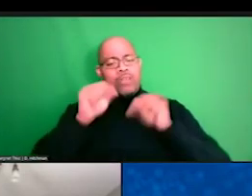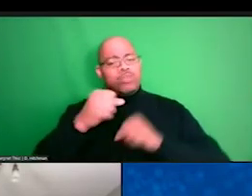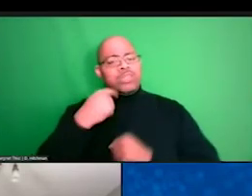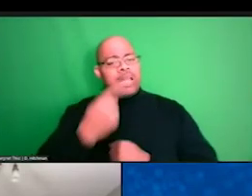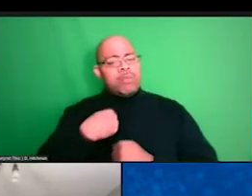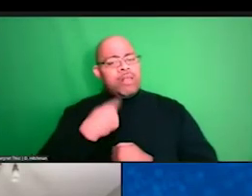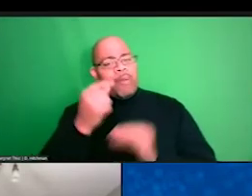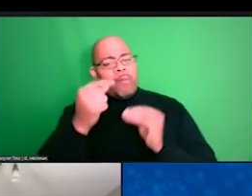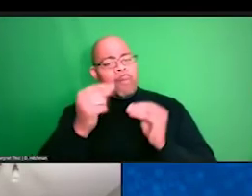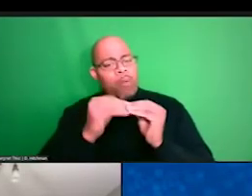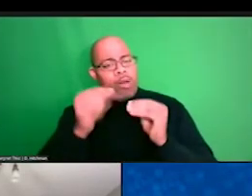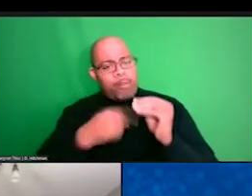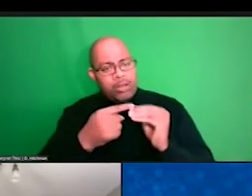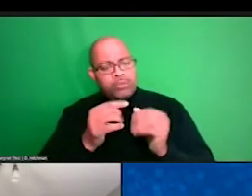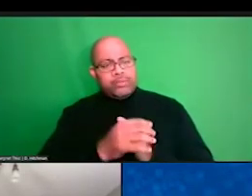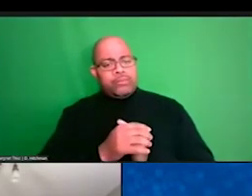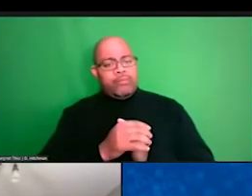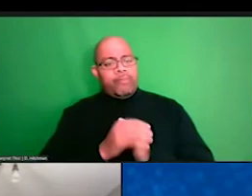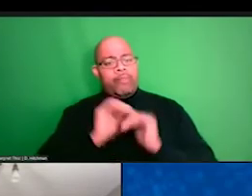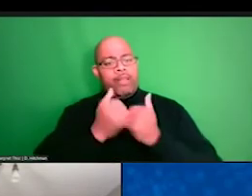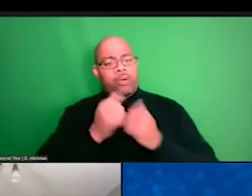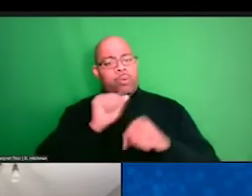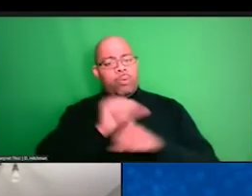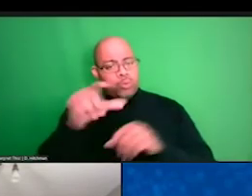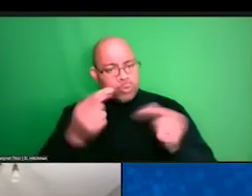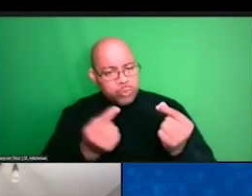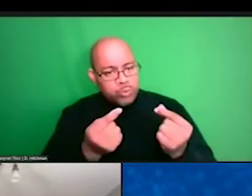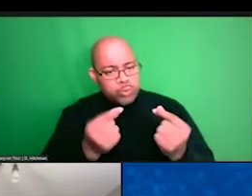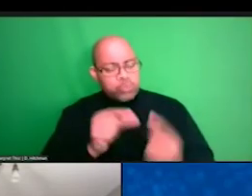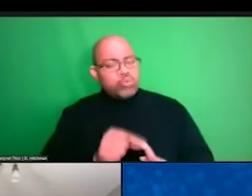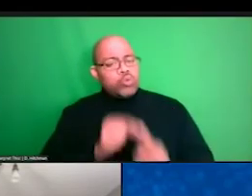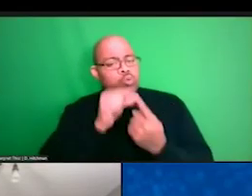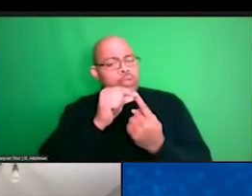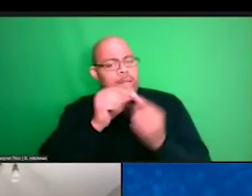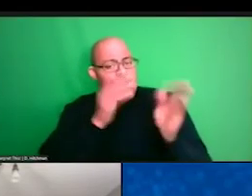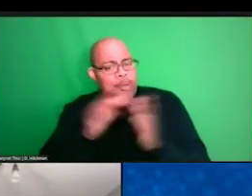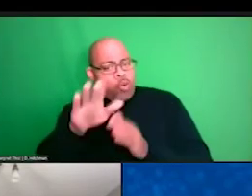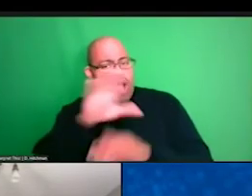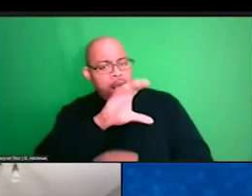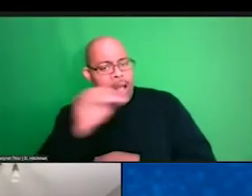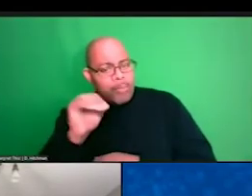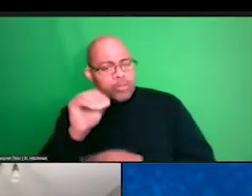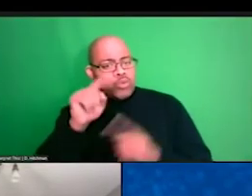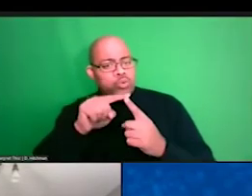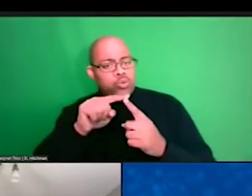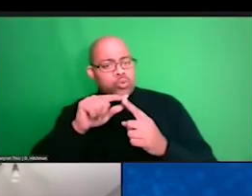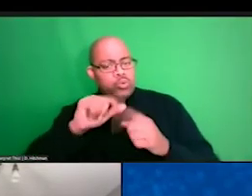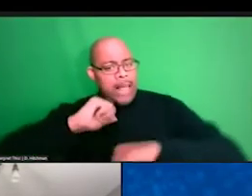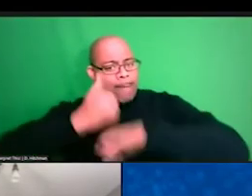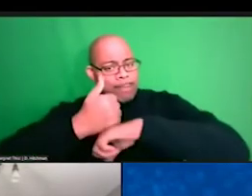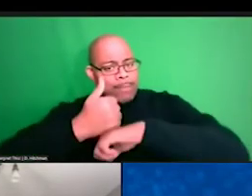bit more about how the work you do uniquely prepares your company to implement accessibility?